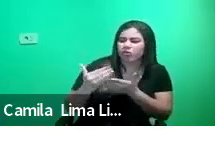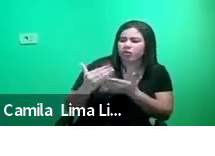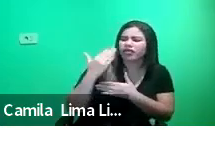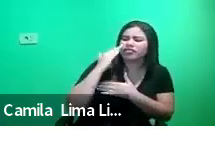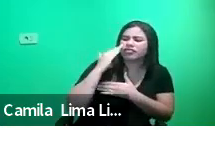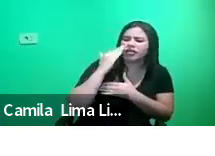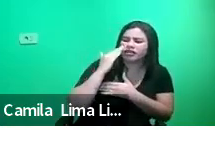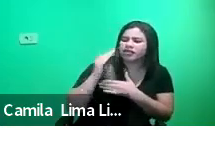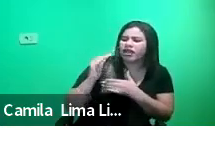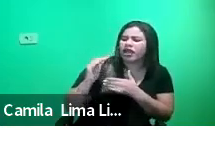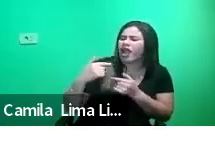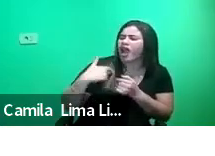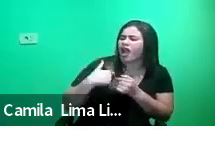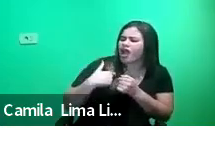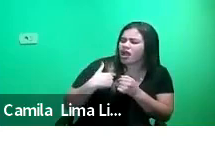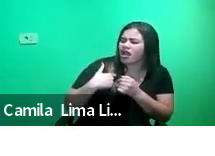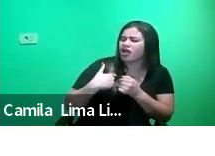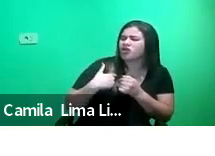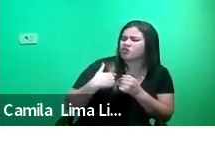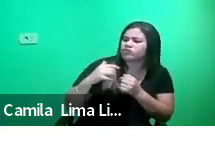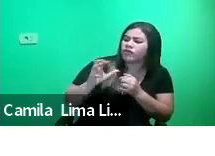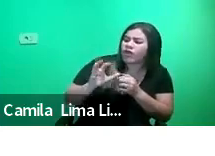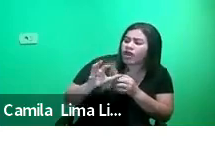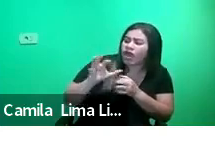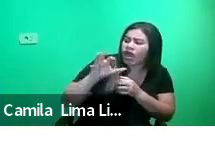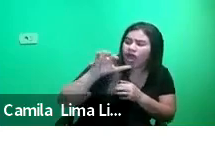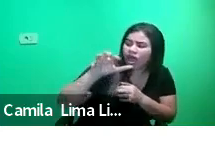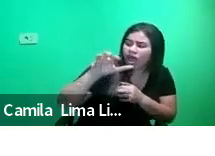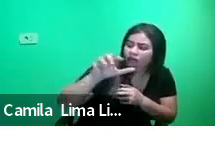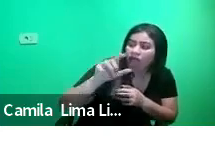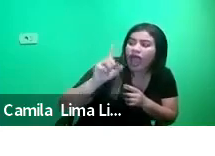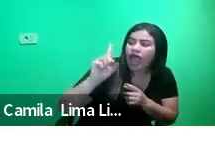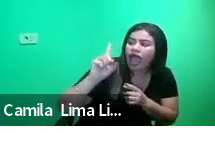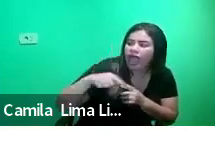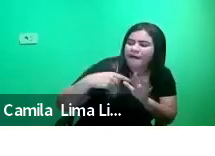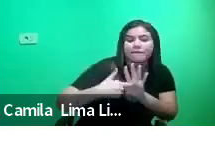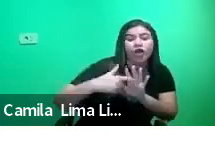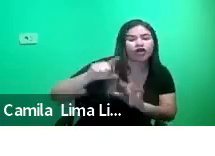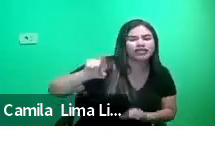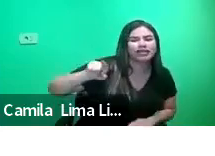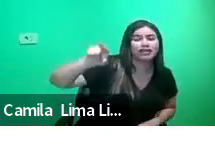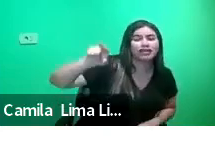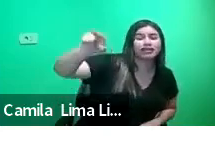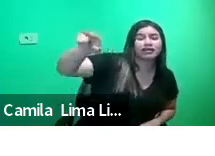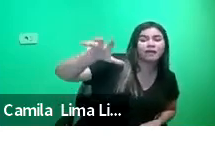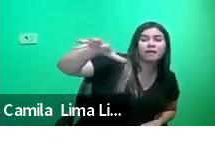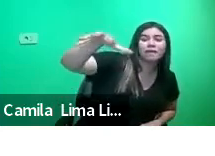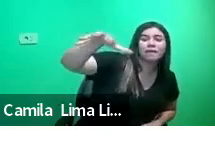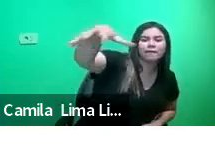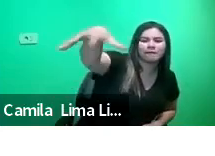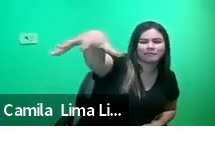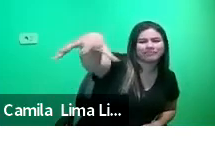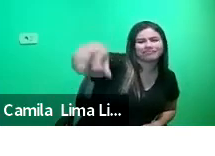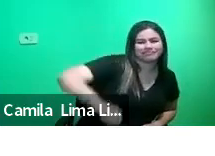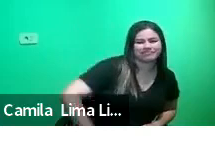as a direction? It should mean, as a direction? should mean as as indicating our point inting. So inting. So here the function of the movement. Oops sorry